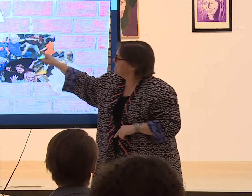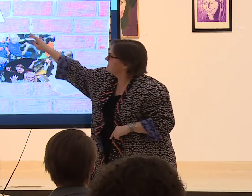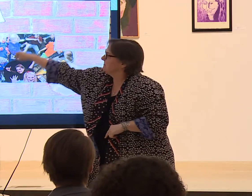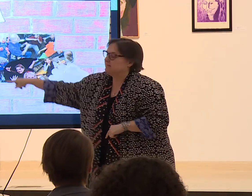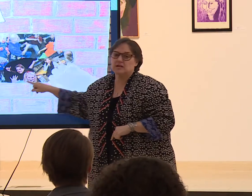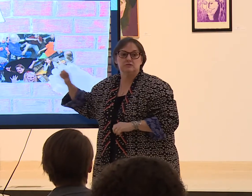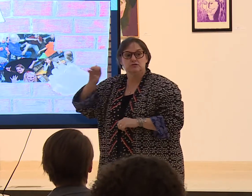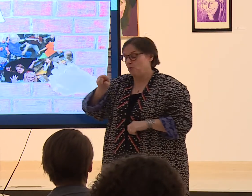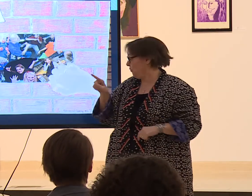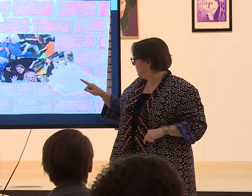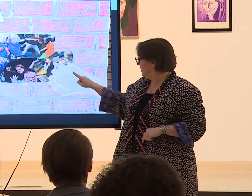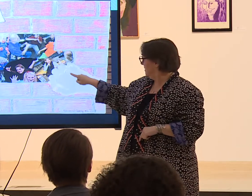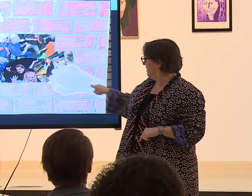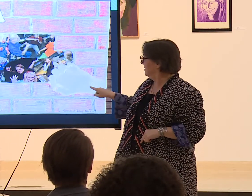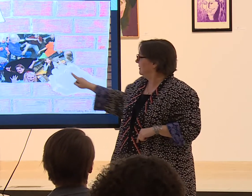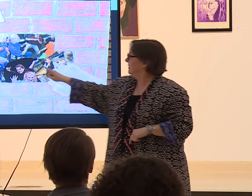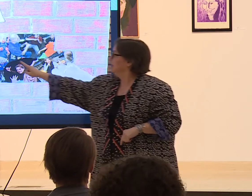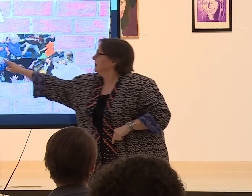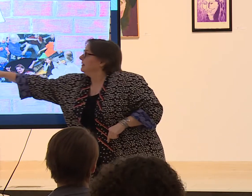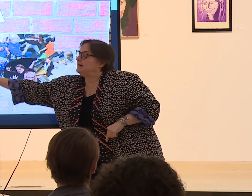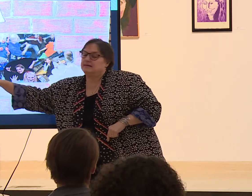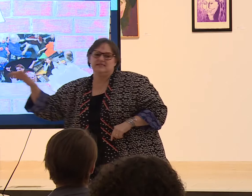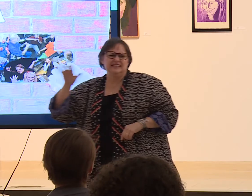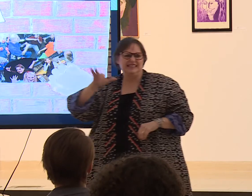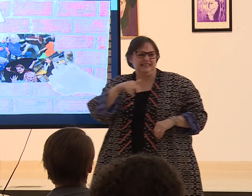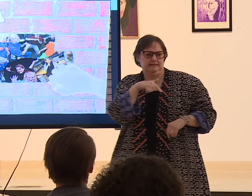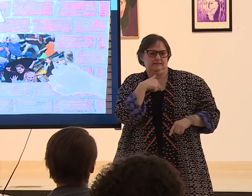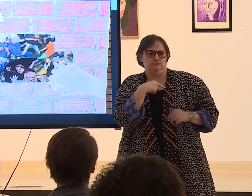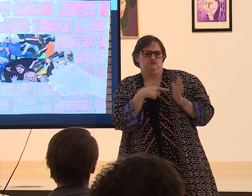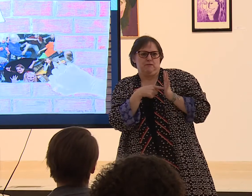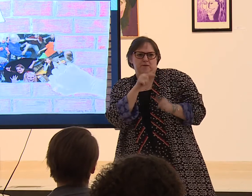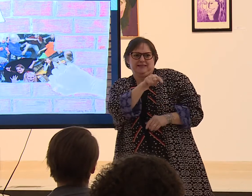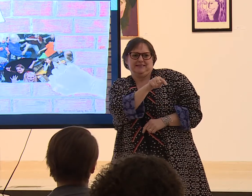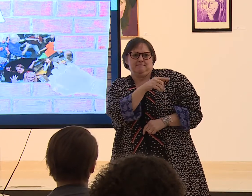montaged here, in this space between the hands.